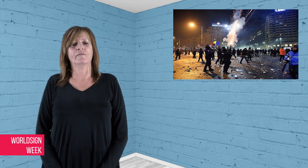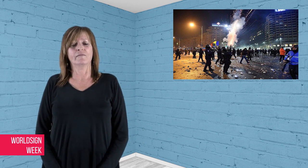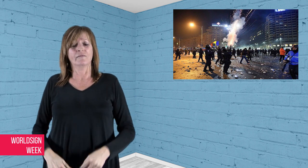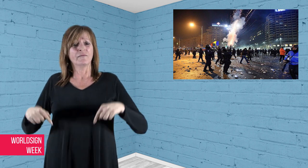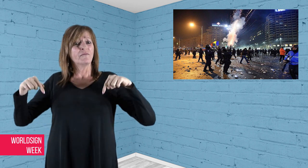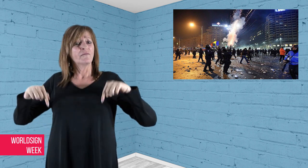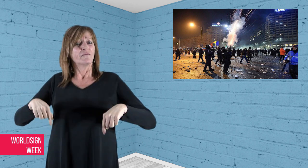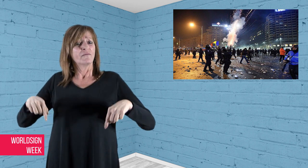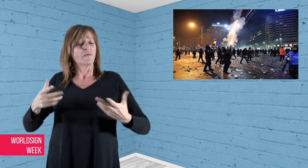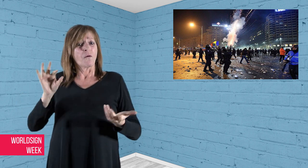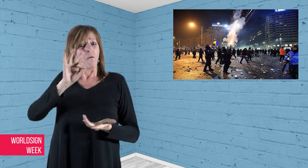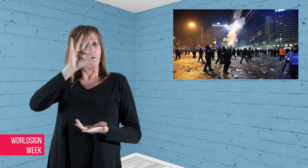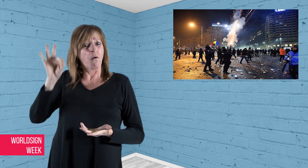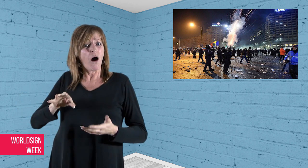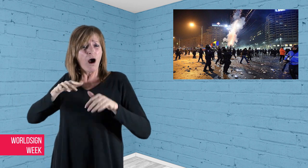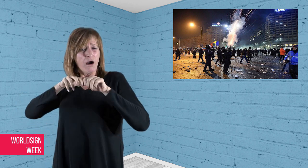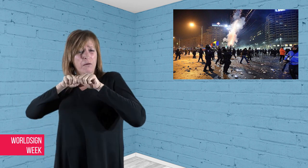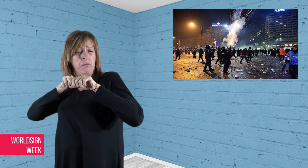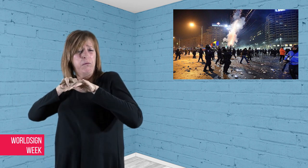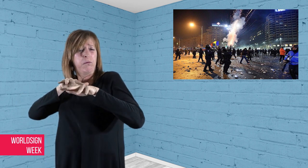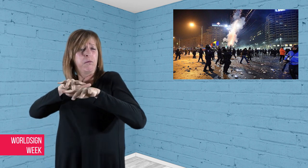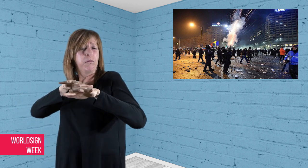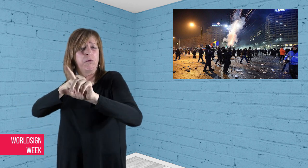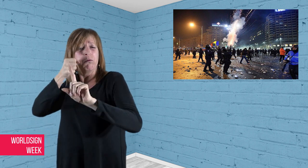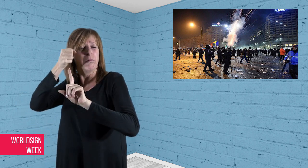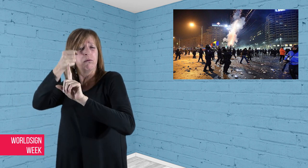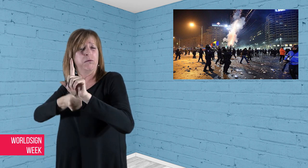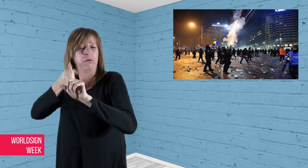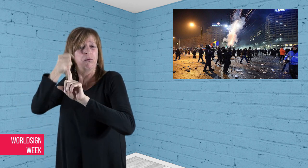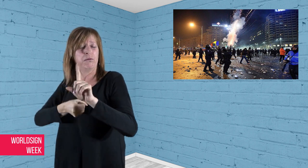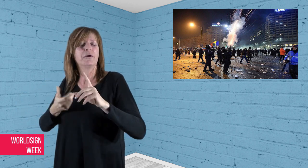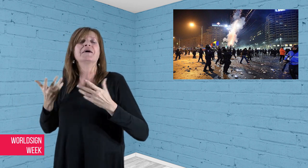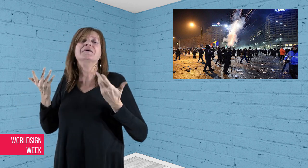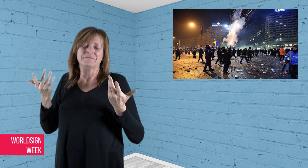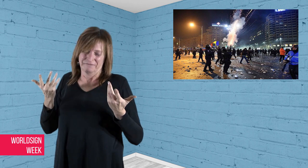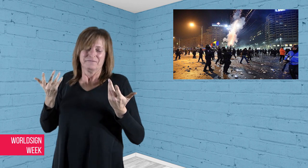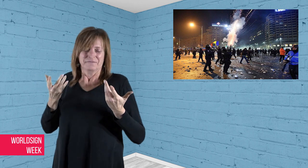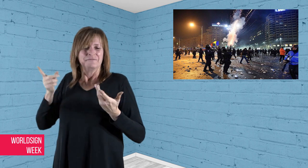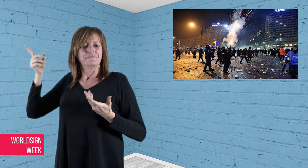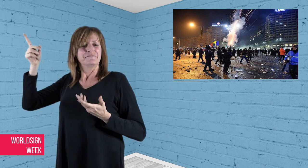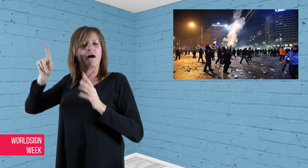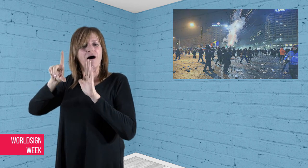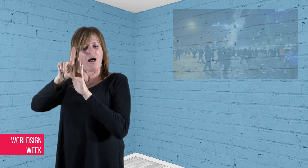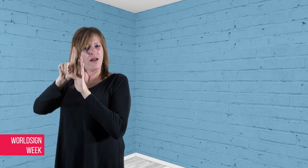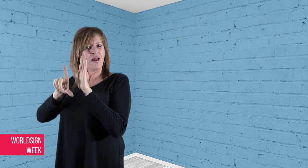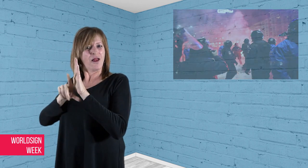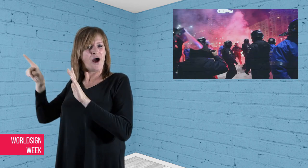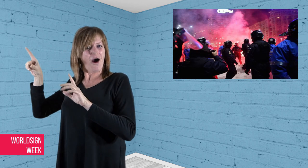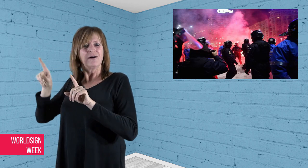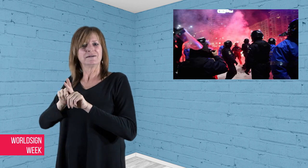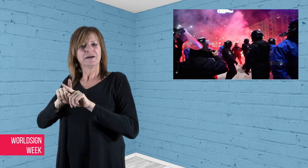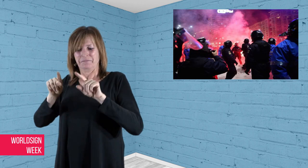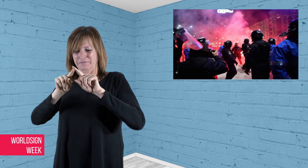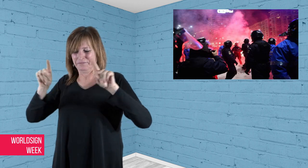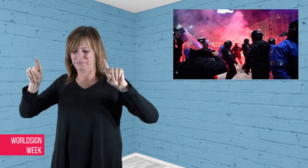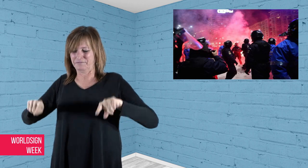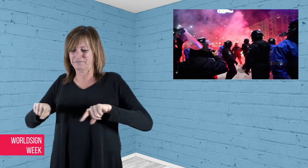The cause of public anger was an emergency decree from the one-